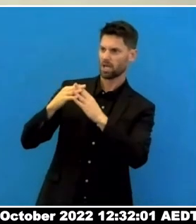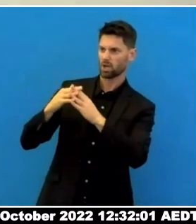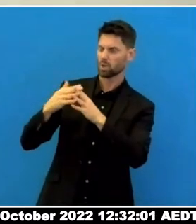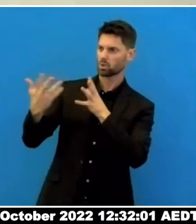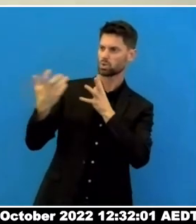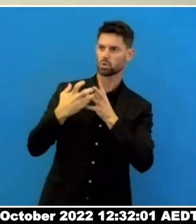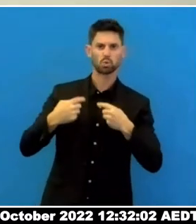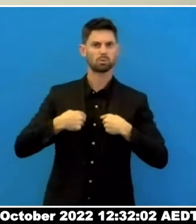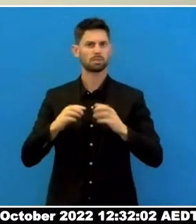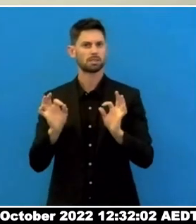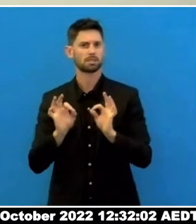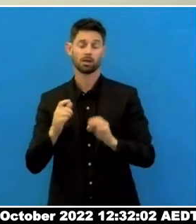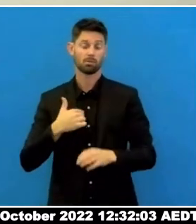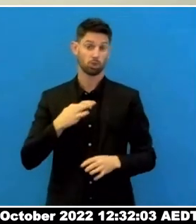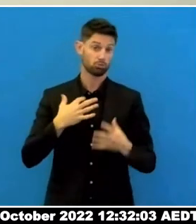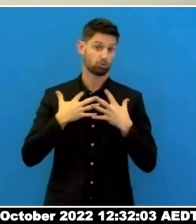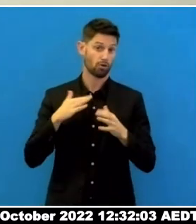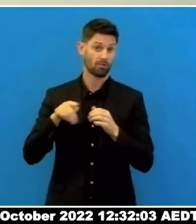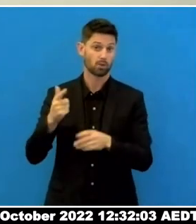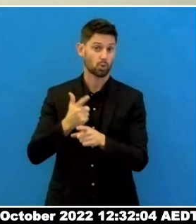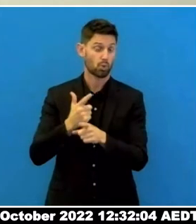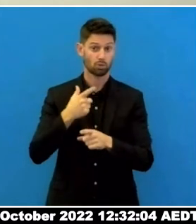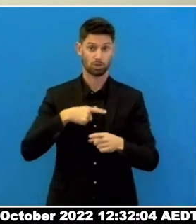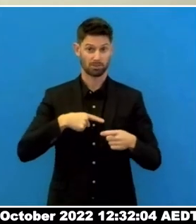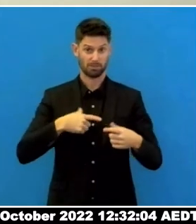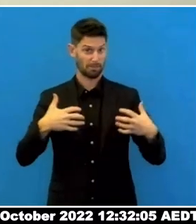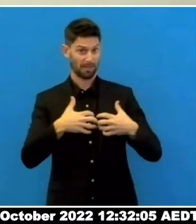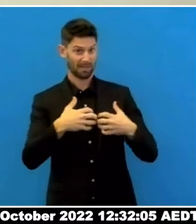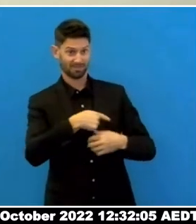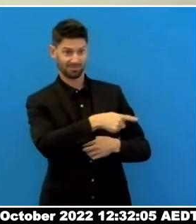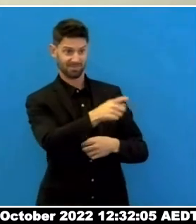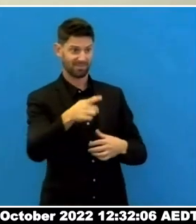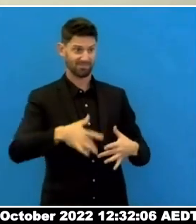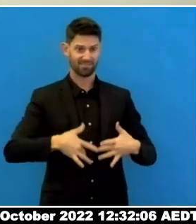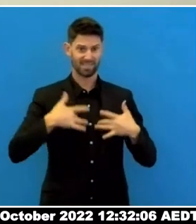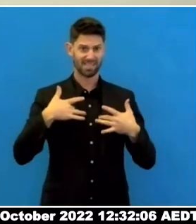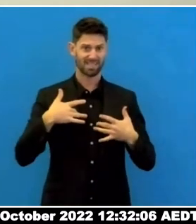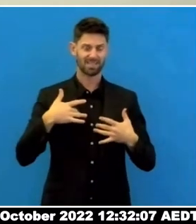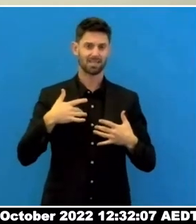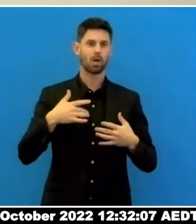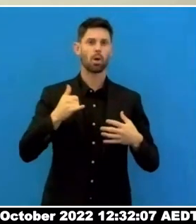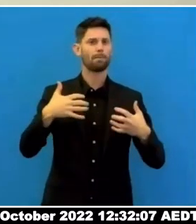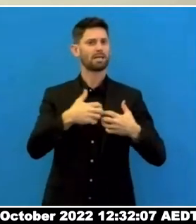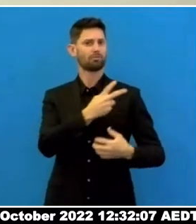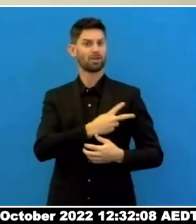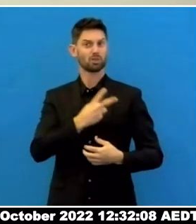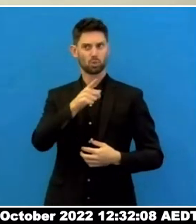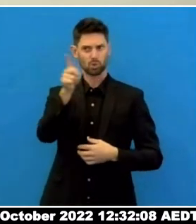because many people would not even have in their minds the kinds of trauma that might have been experienced.